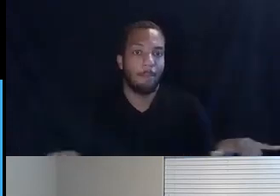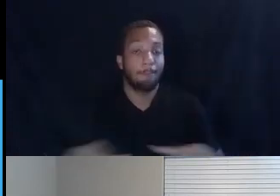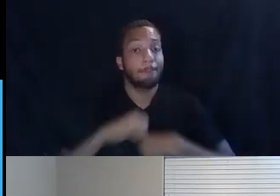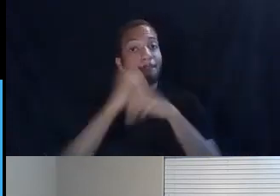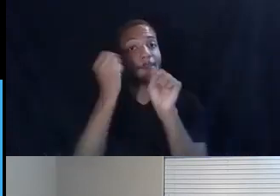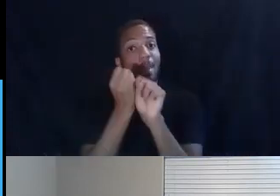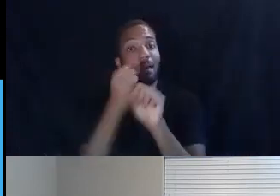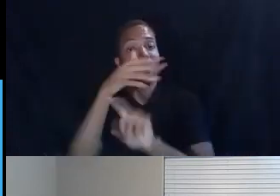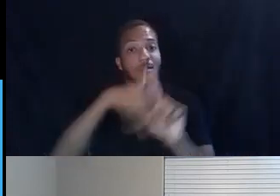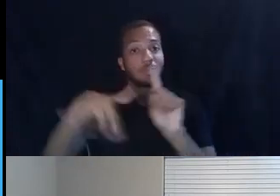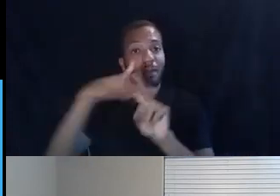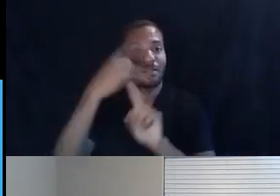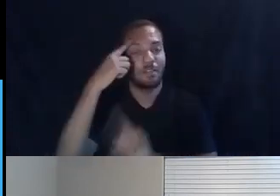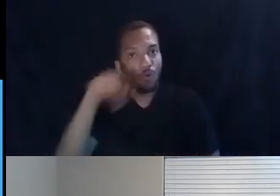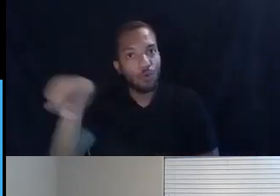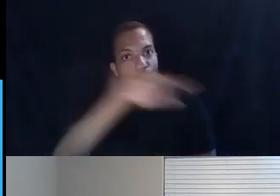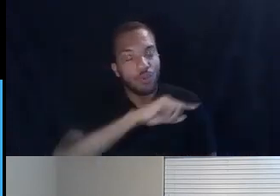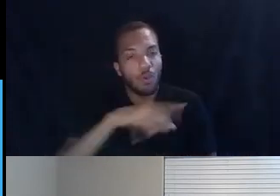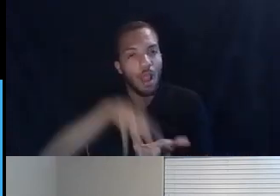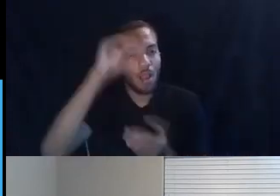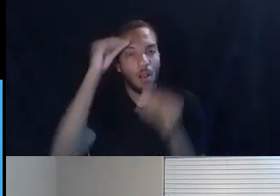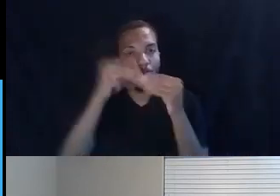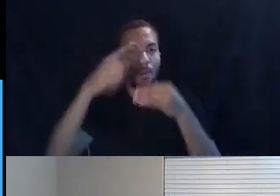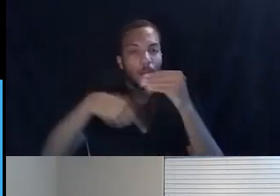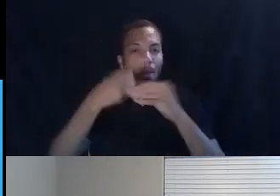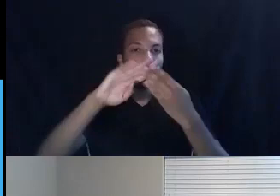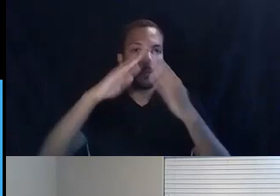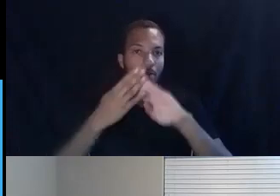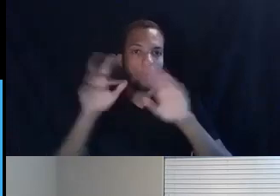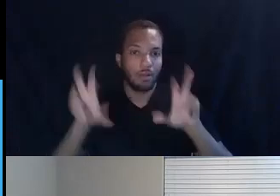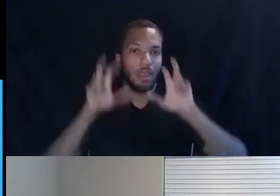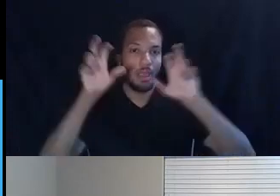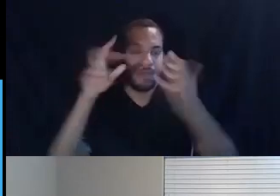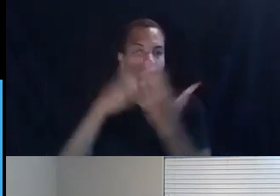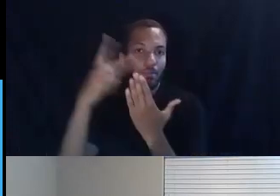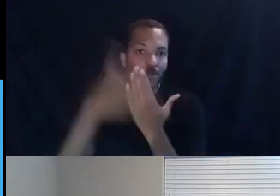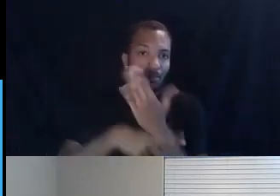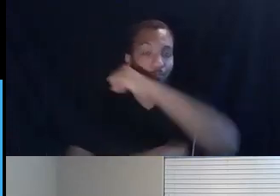to ask questions and learn more about community health and investment initiatives, structures, and practices.